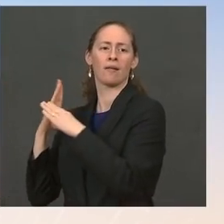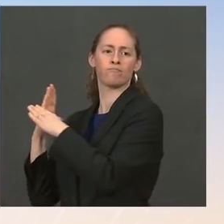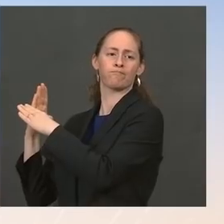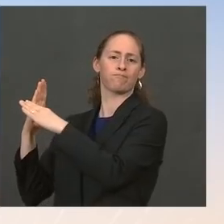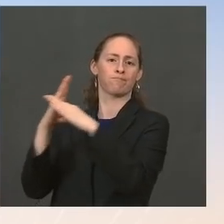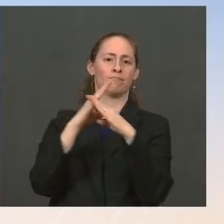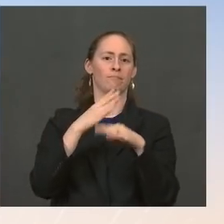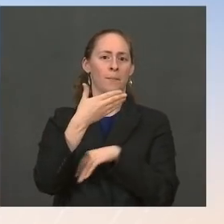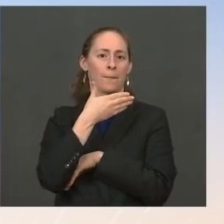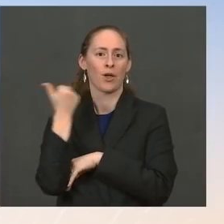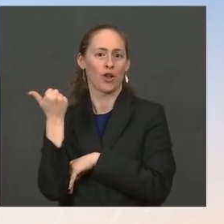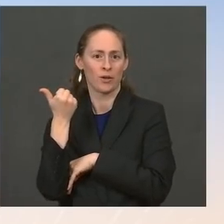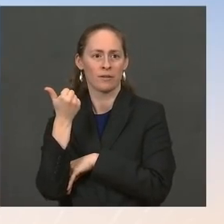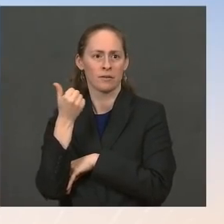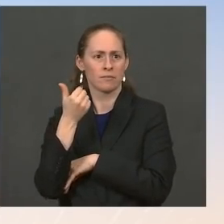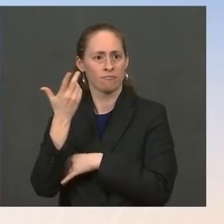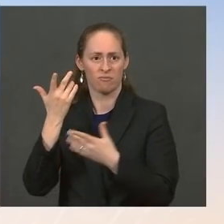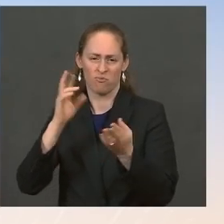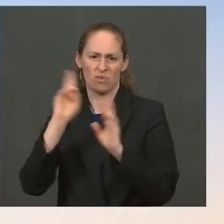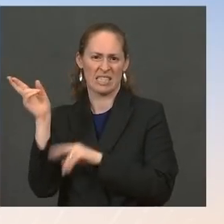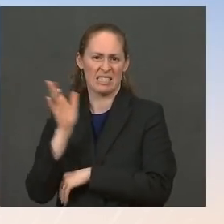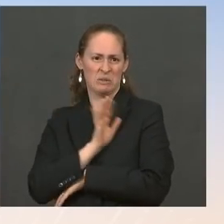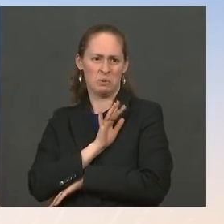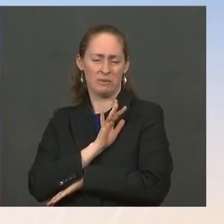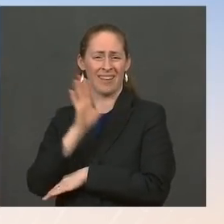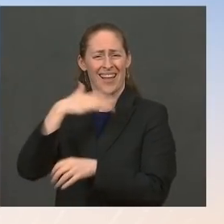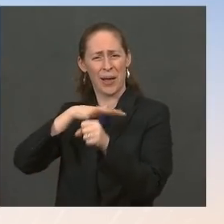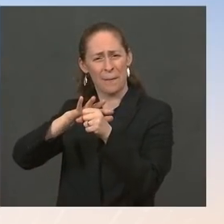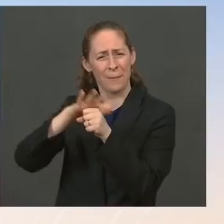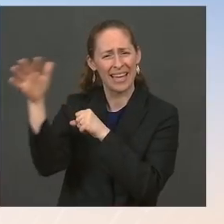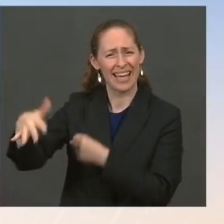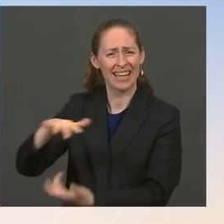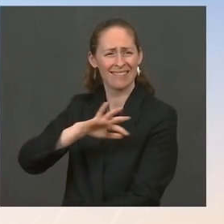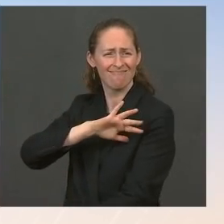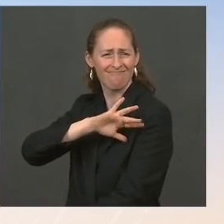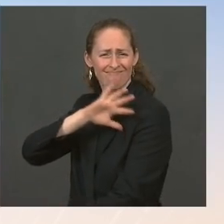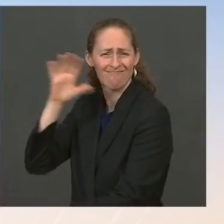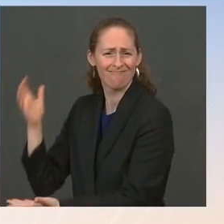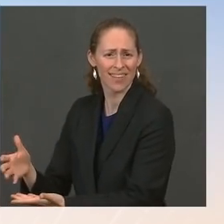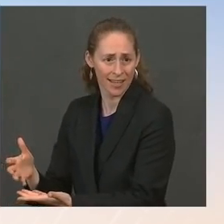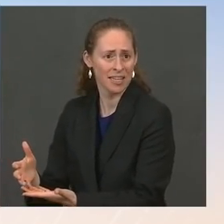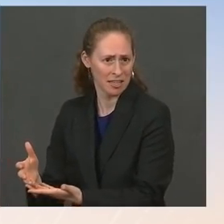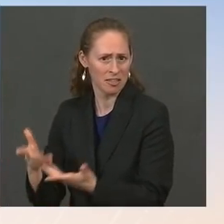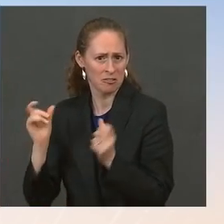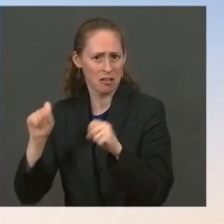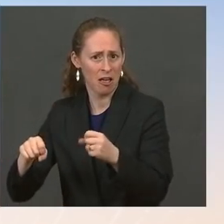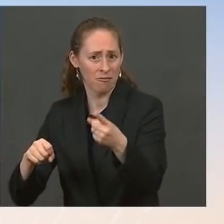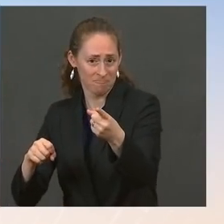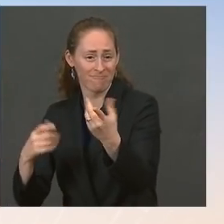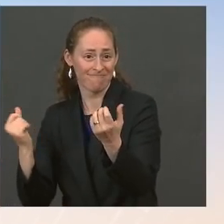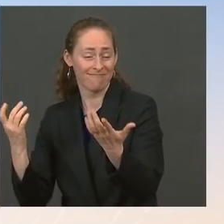They are widely available across the country and accessible. Thanks to the President's operational planning